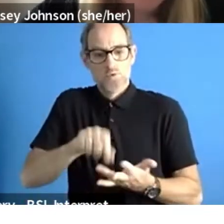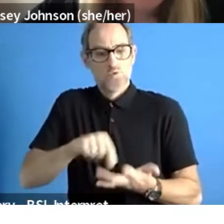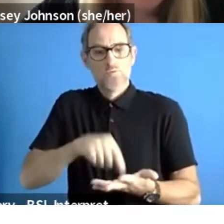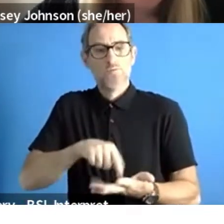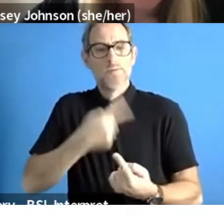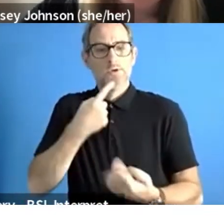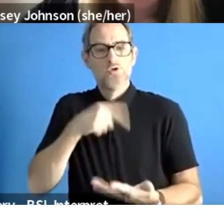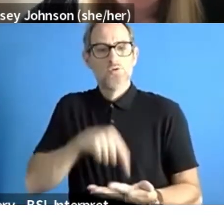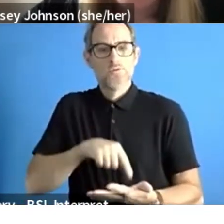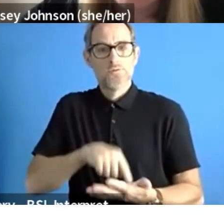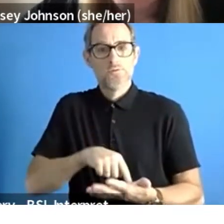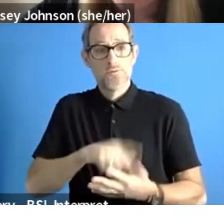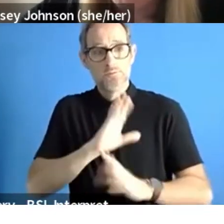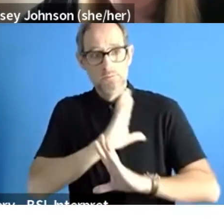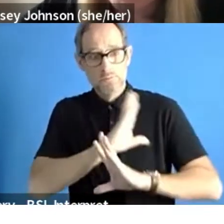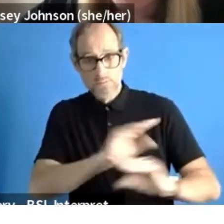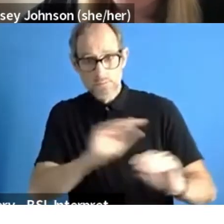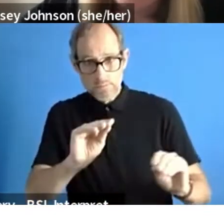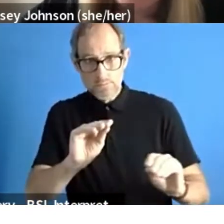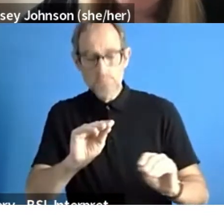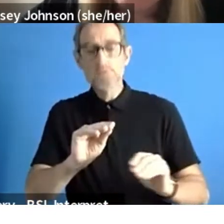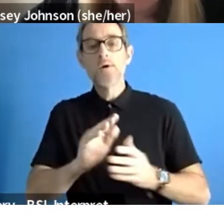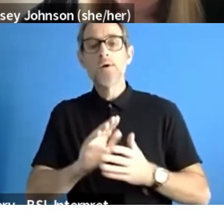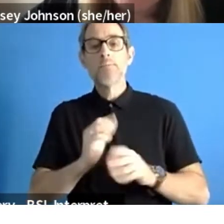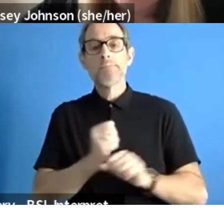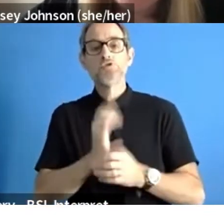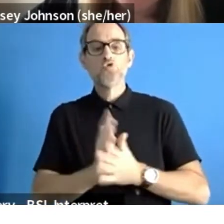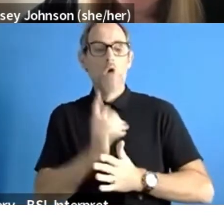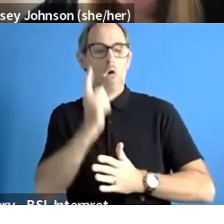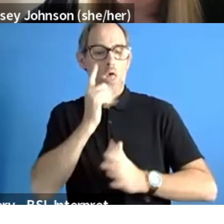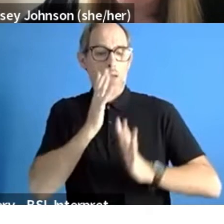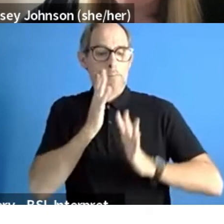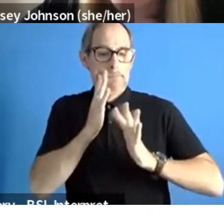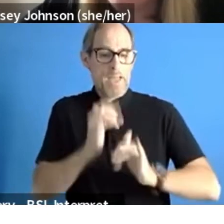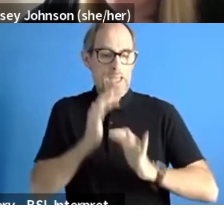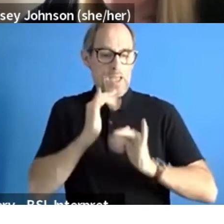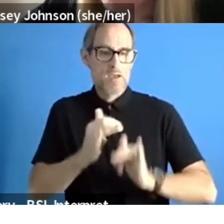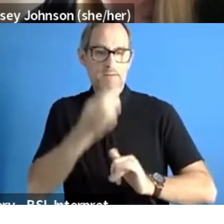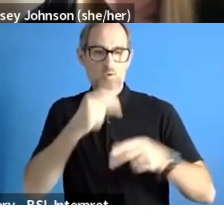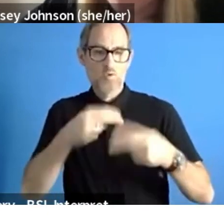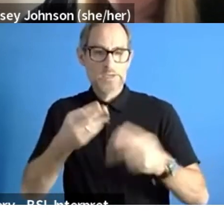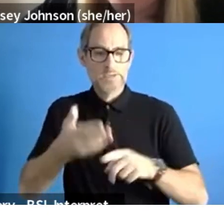you're going to do with that information they share with you. Make